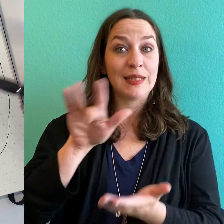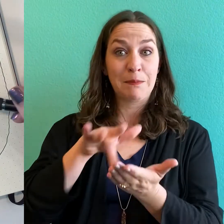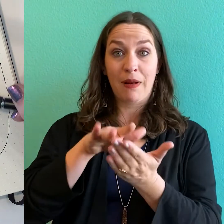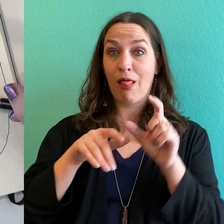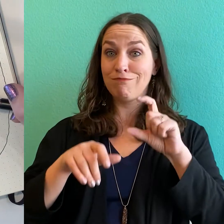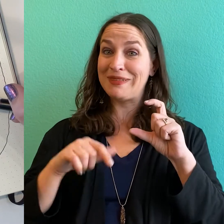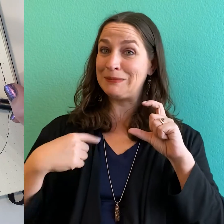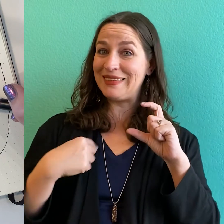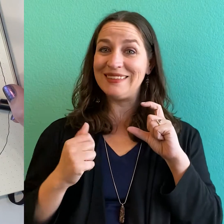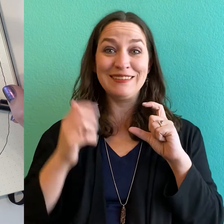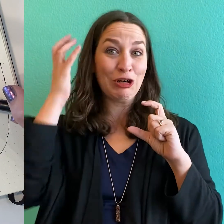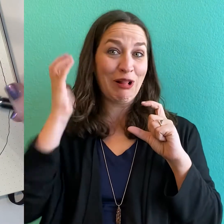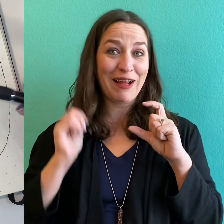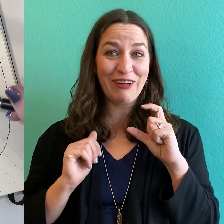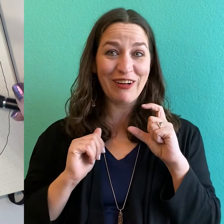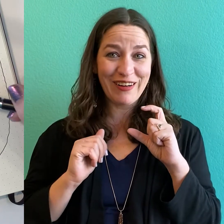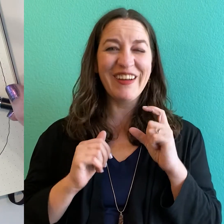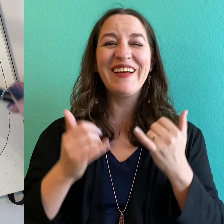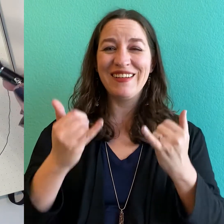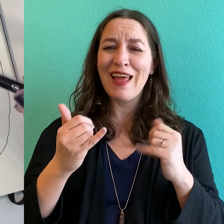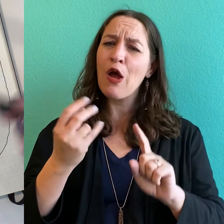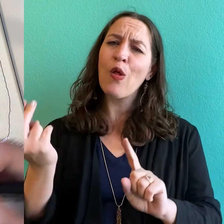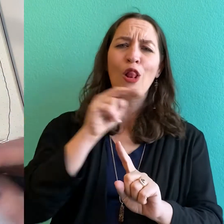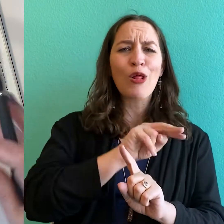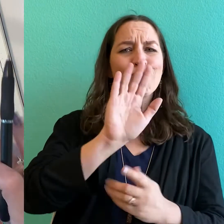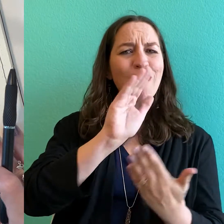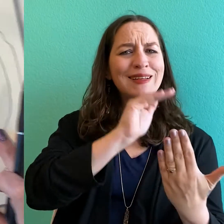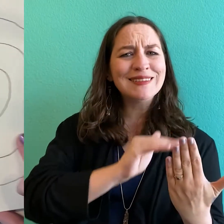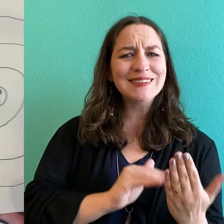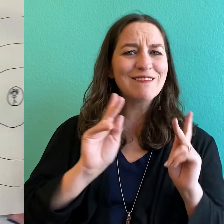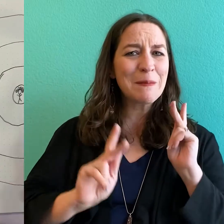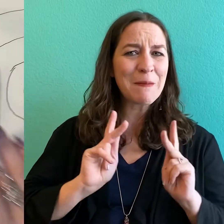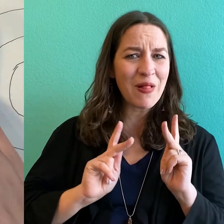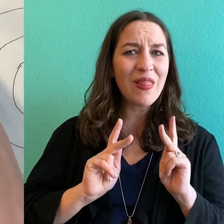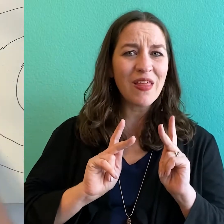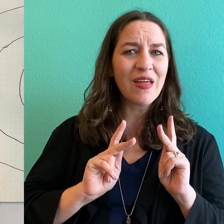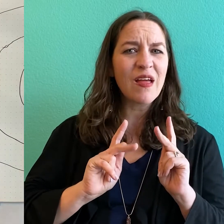OK, so in the center, again, that's me with my adorable curly hair. And now I'm going to look back at this list of people